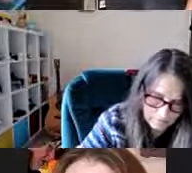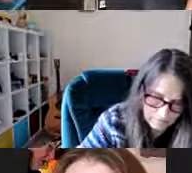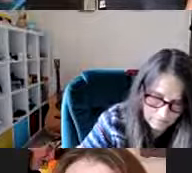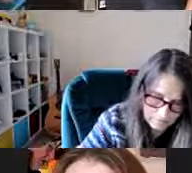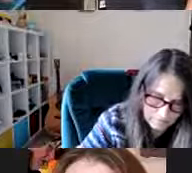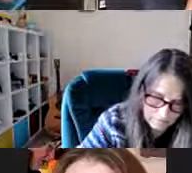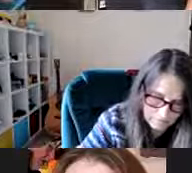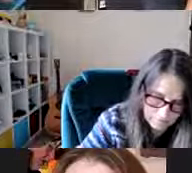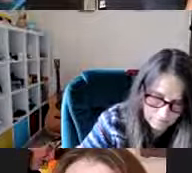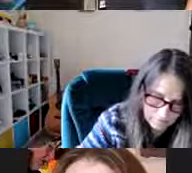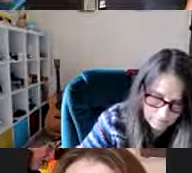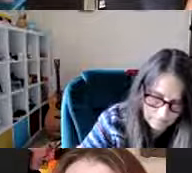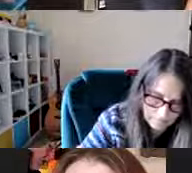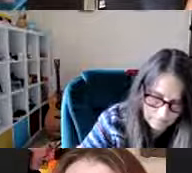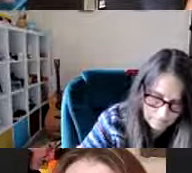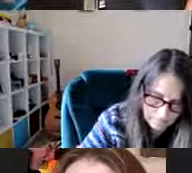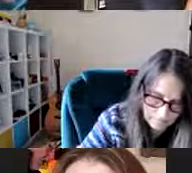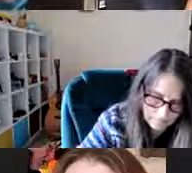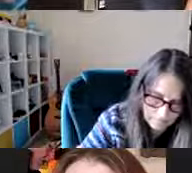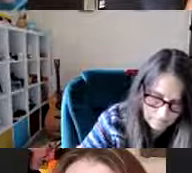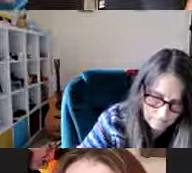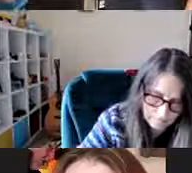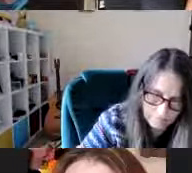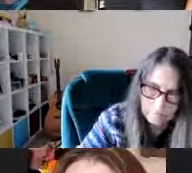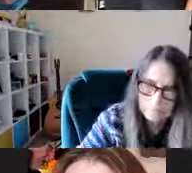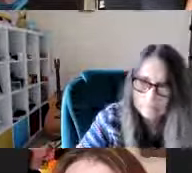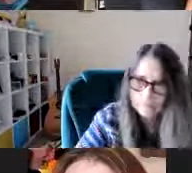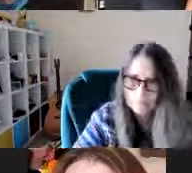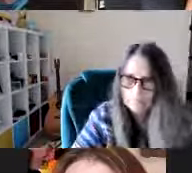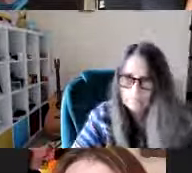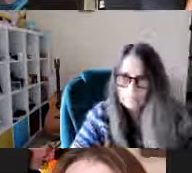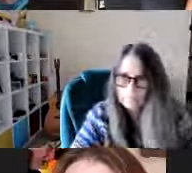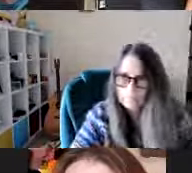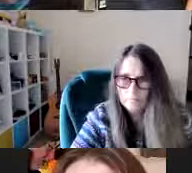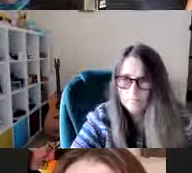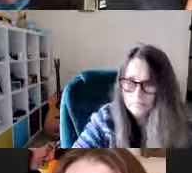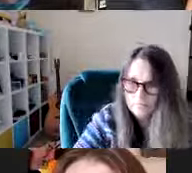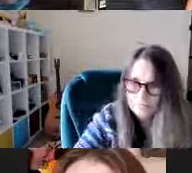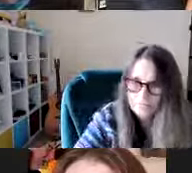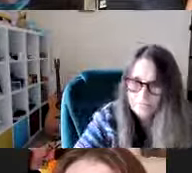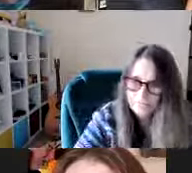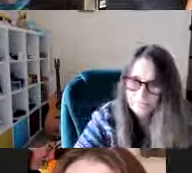deaf people and newer divergent people and artists we've gone through a lot in this time as well